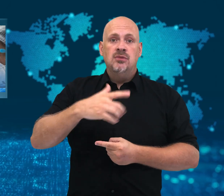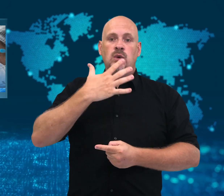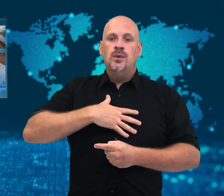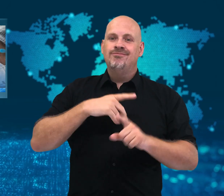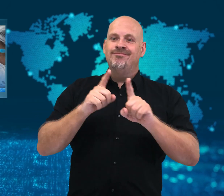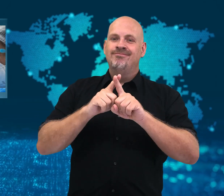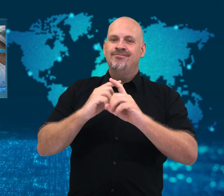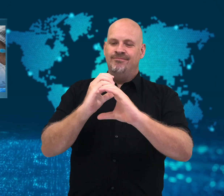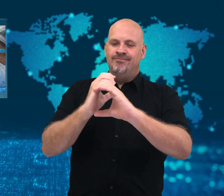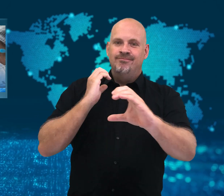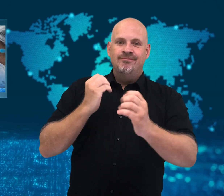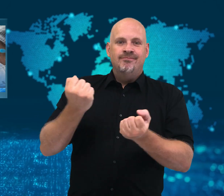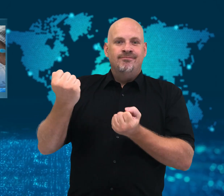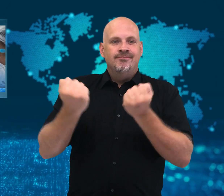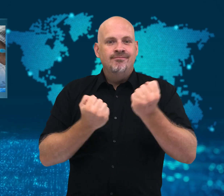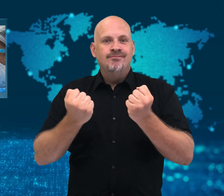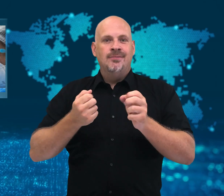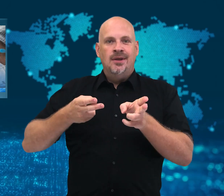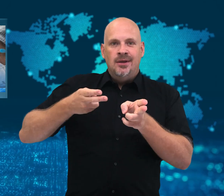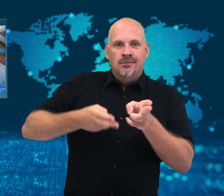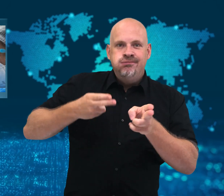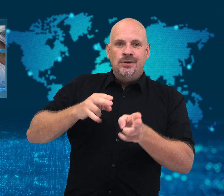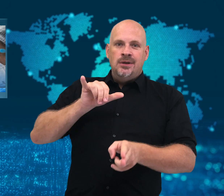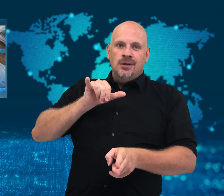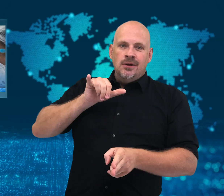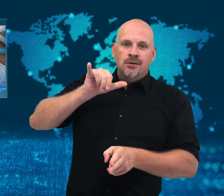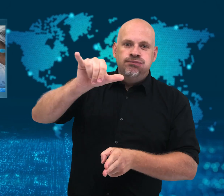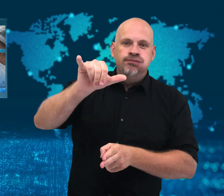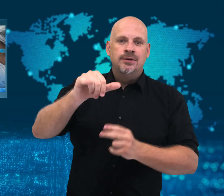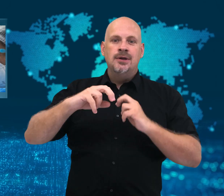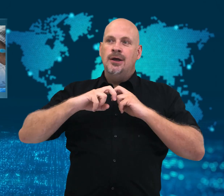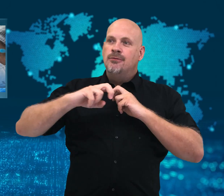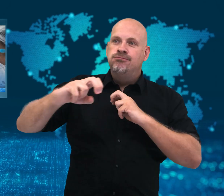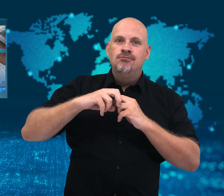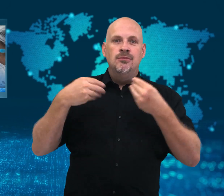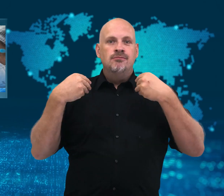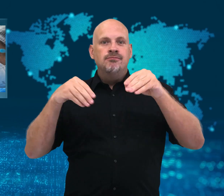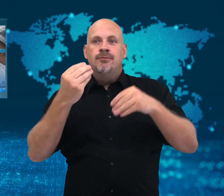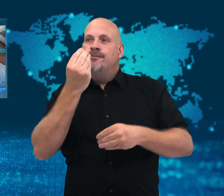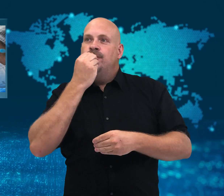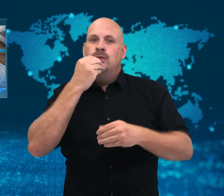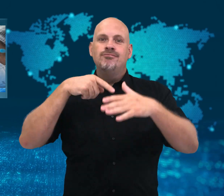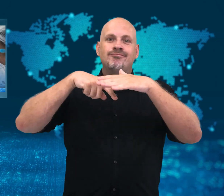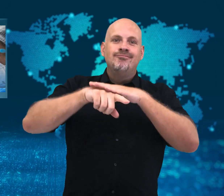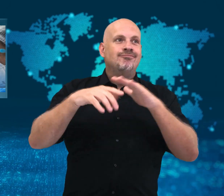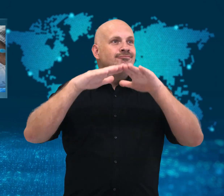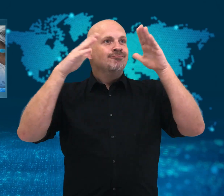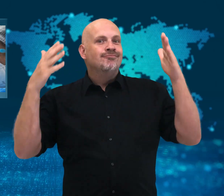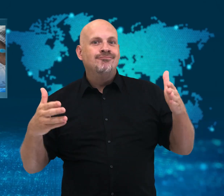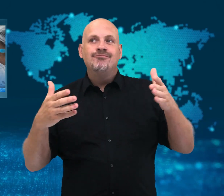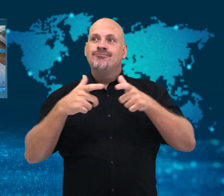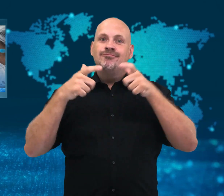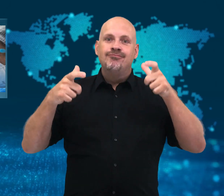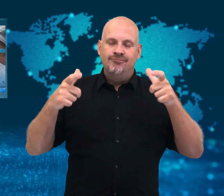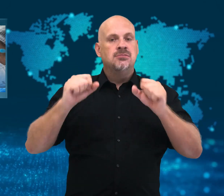vaccination is required to use trains, planes,